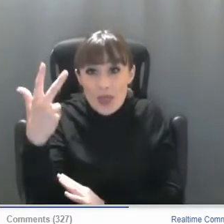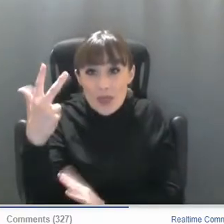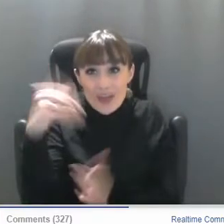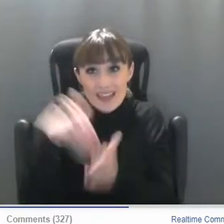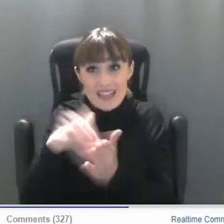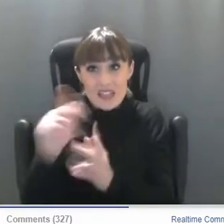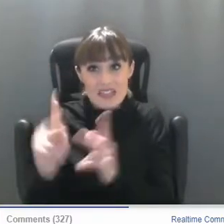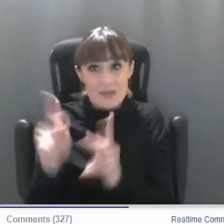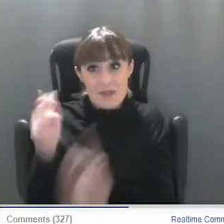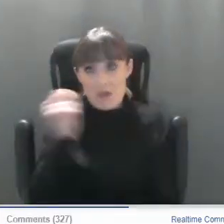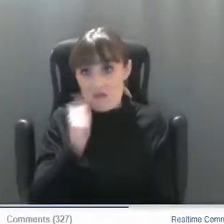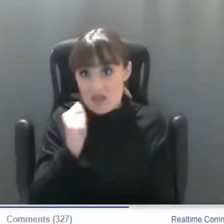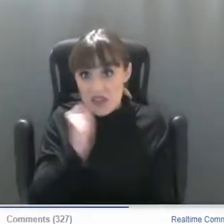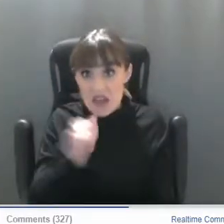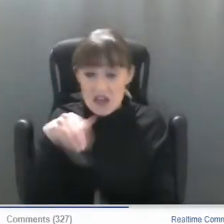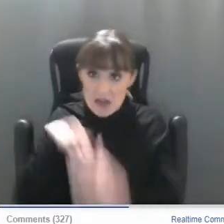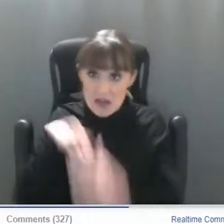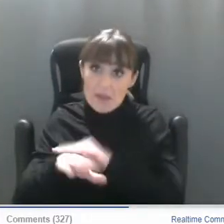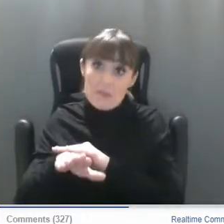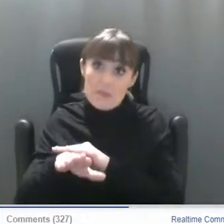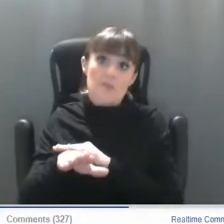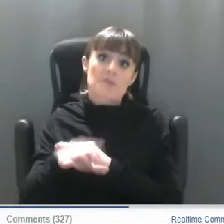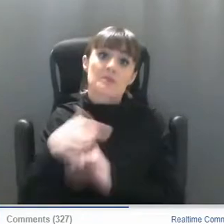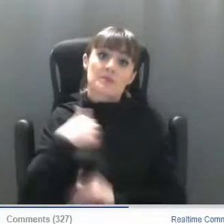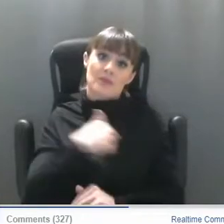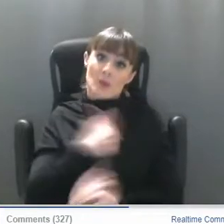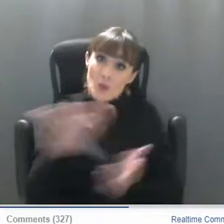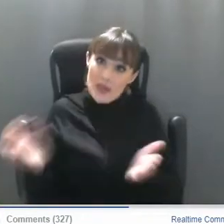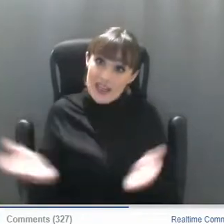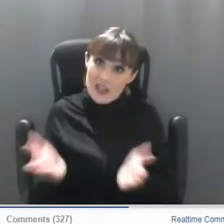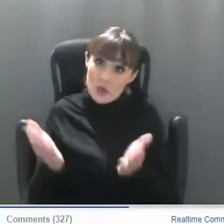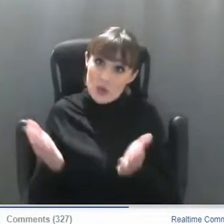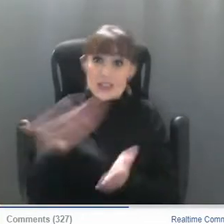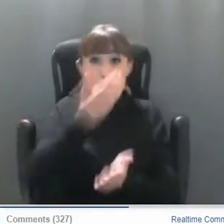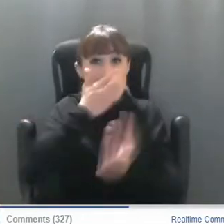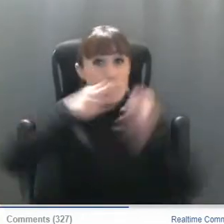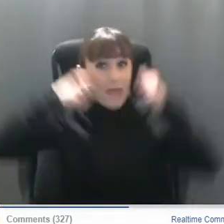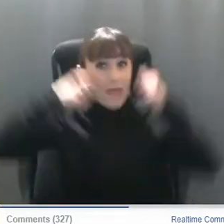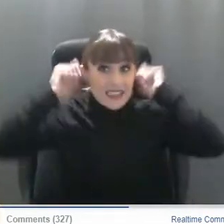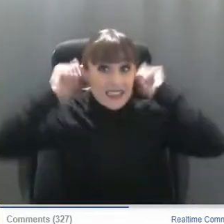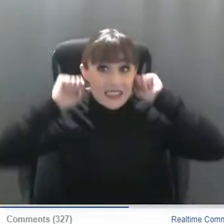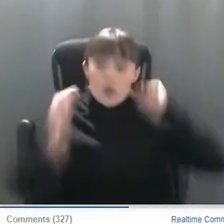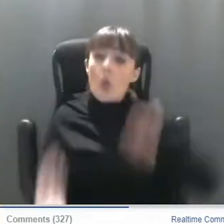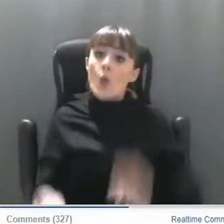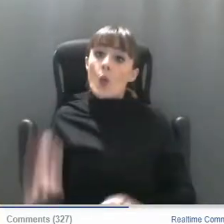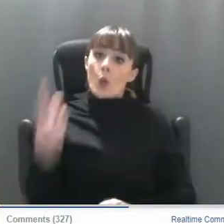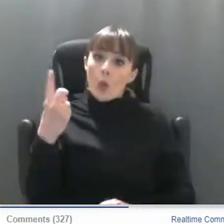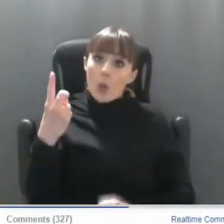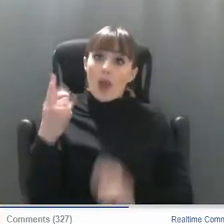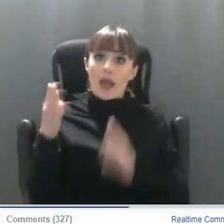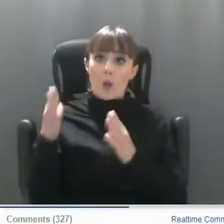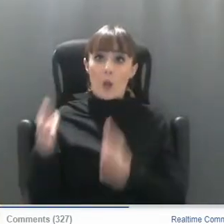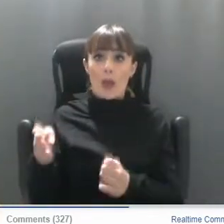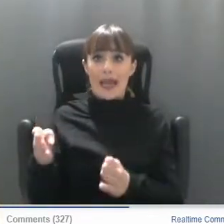everyone to wear masks, there's one-way travel through the zoo. I'm so glad you guys have loved the field trips. You know, we have loved doing them. It's been so